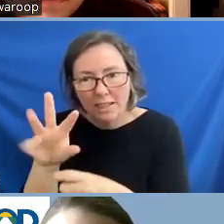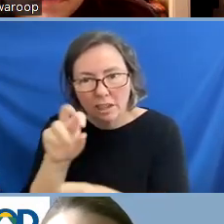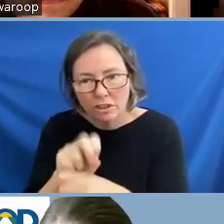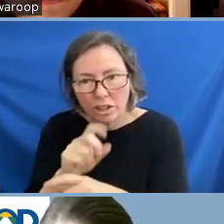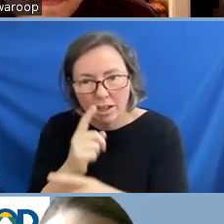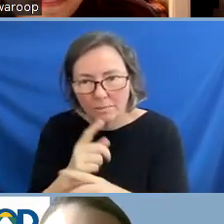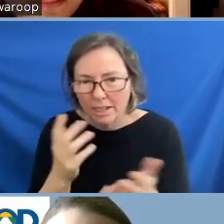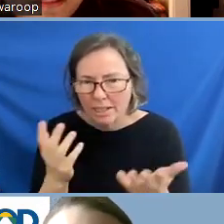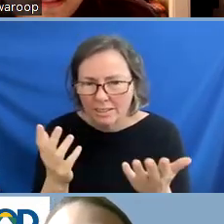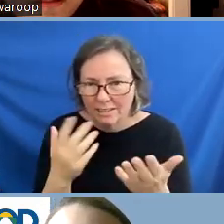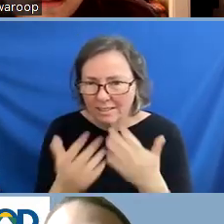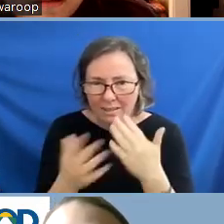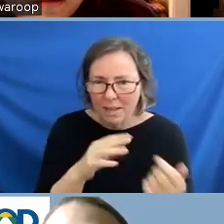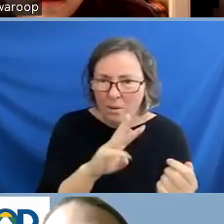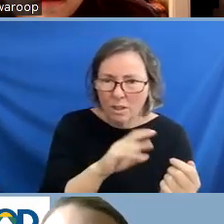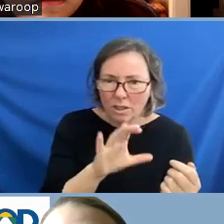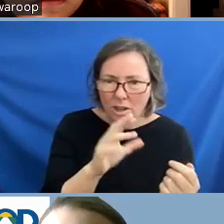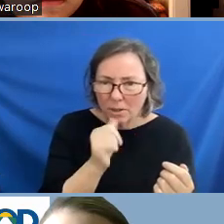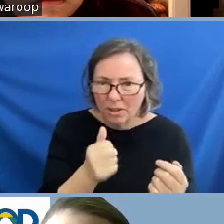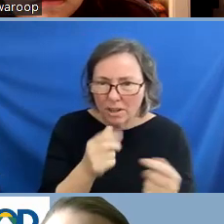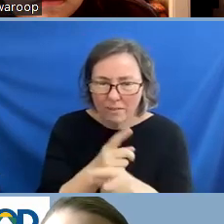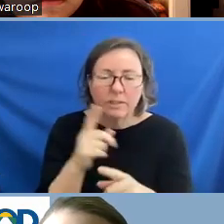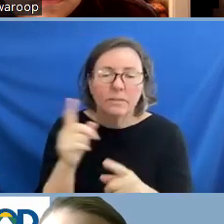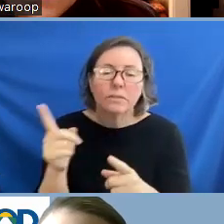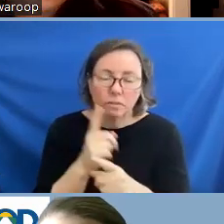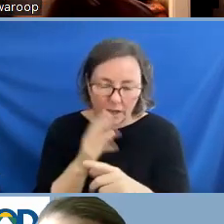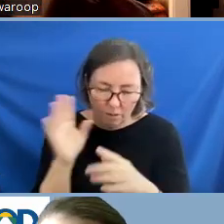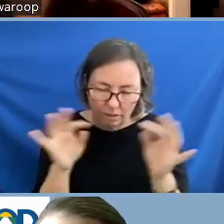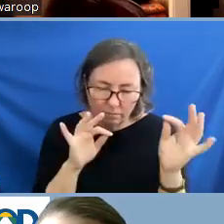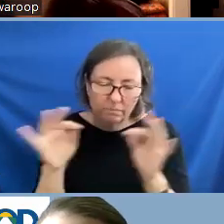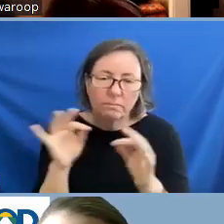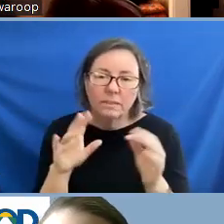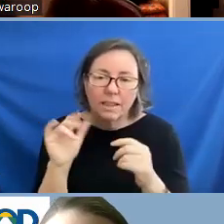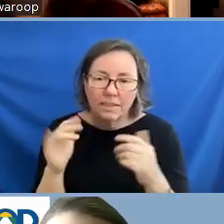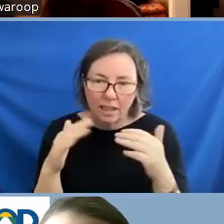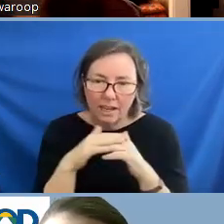We'll go into the intersection between ADA